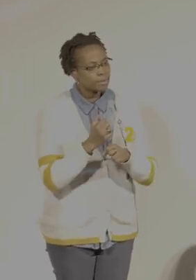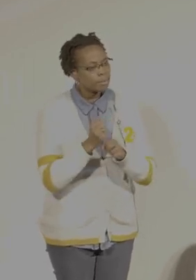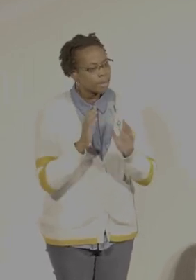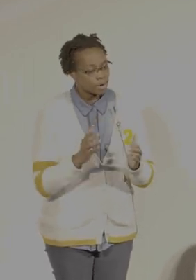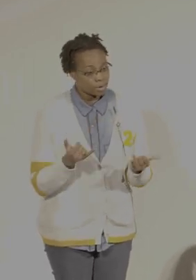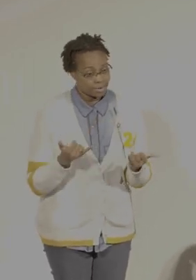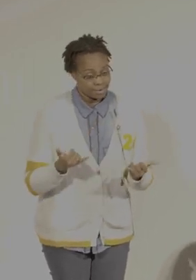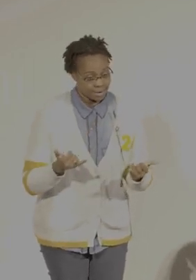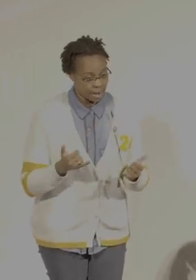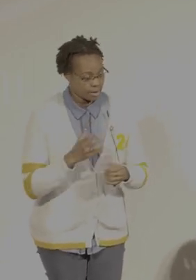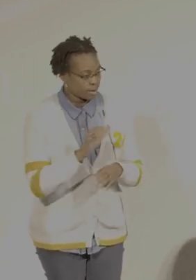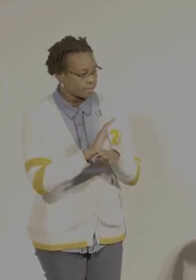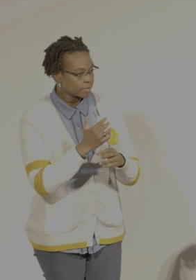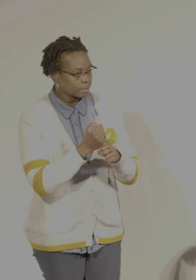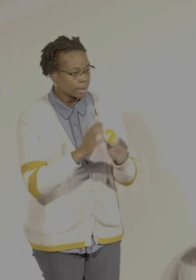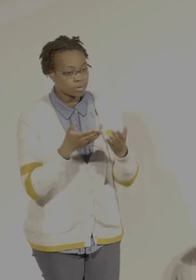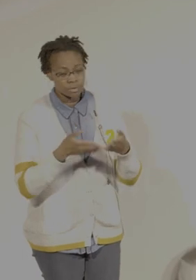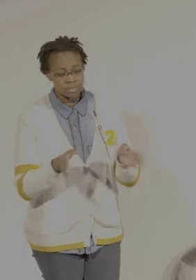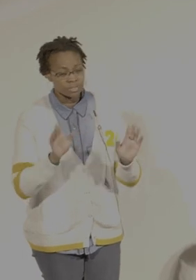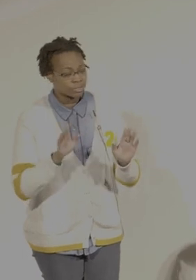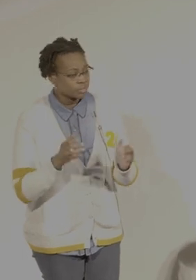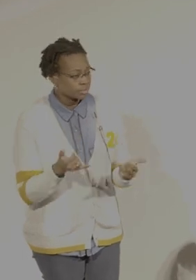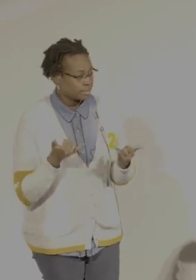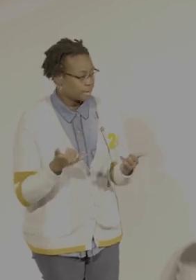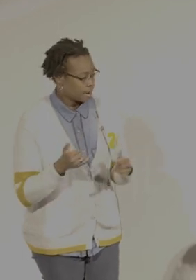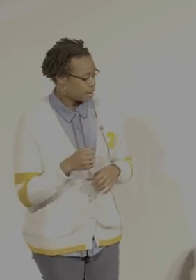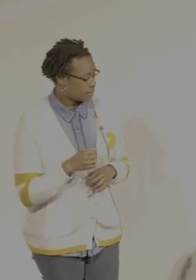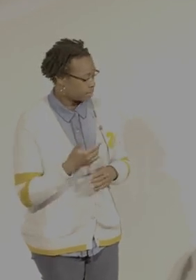at this point and filmmakers in general at this time in our history.